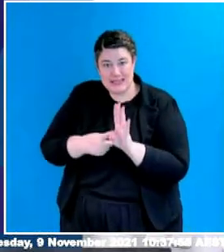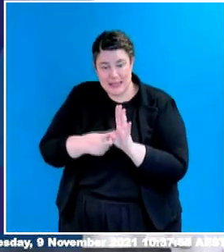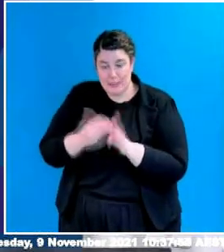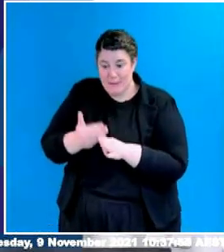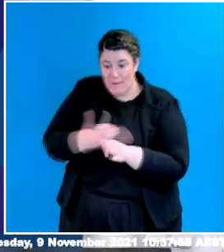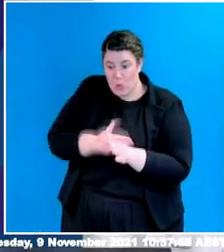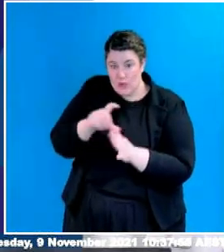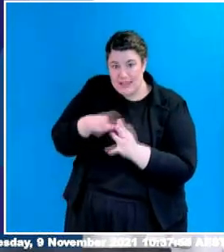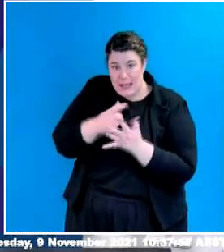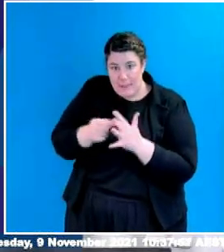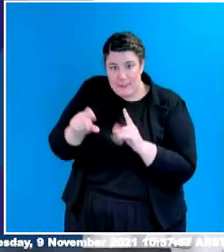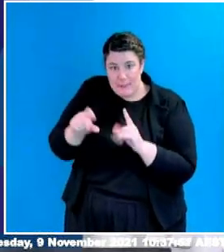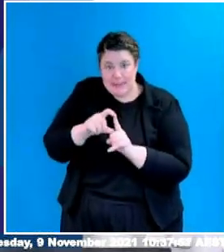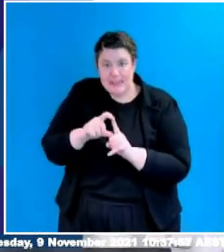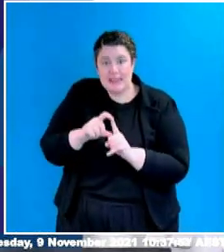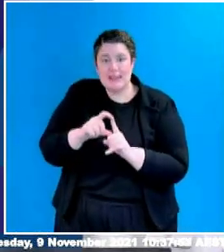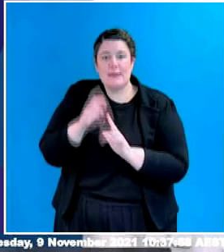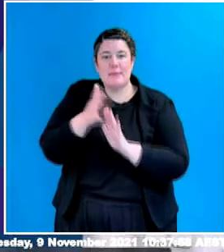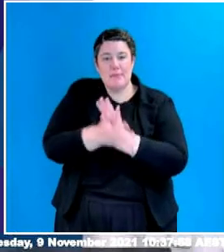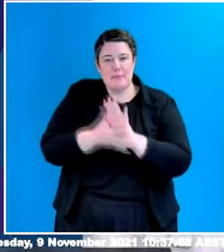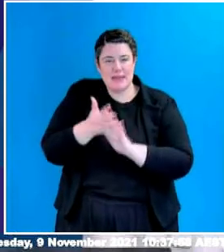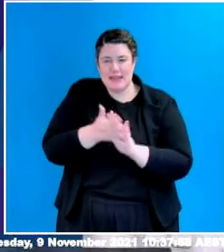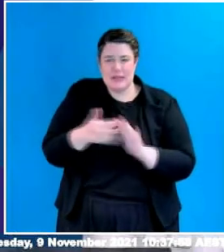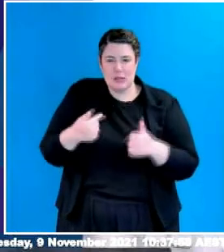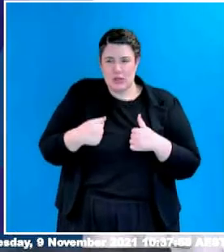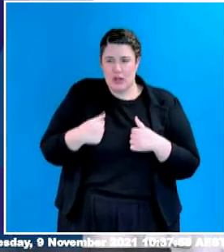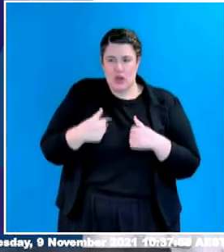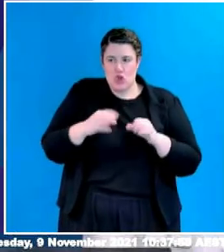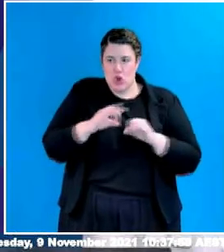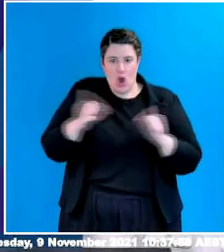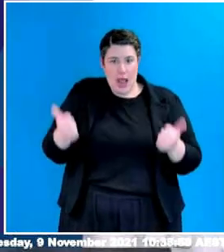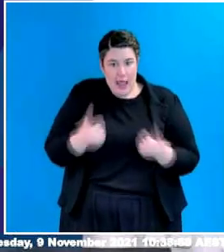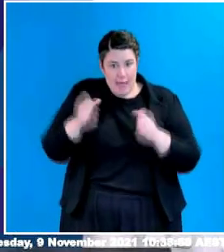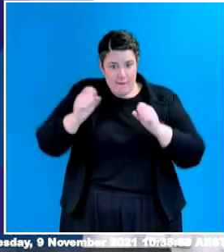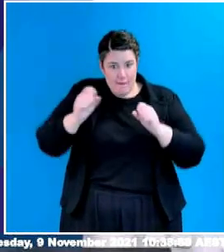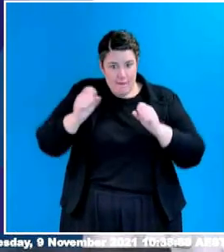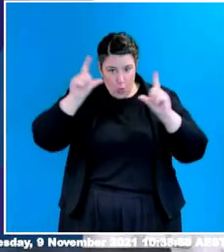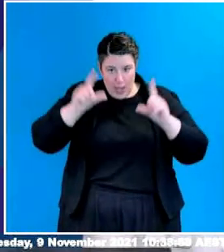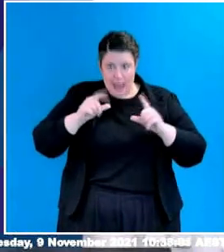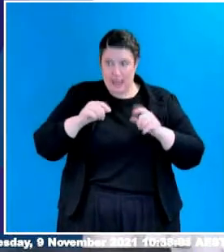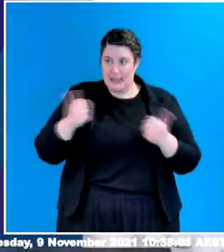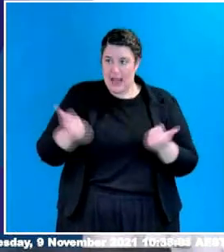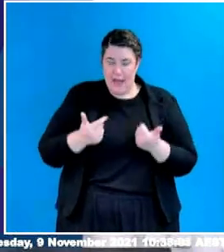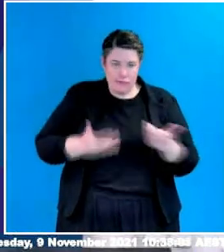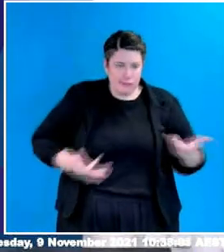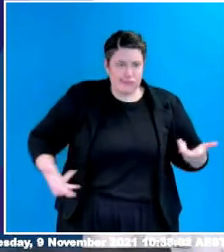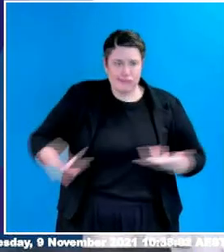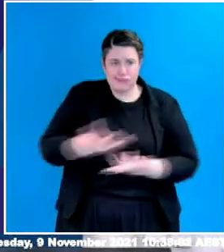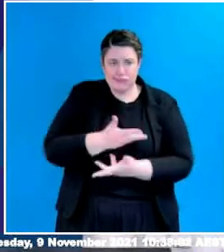an impact on the level of awareness and conversations that you have with the ACT